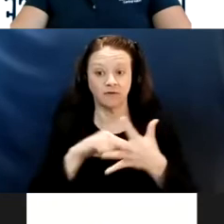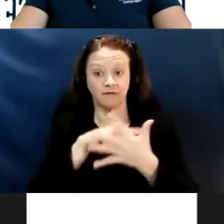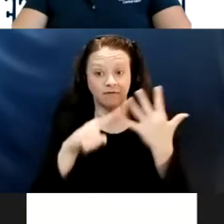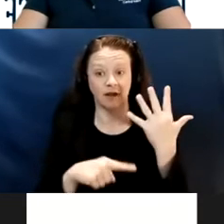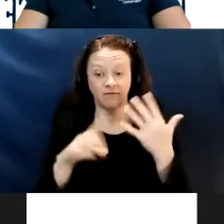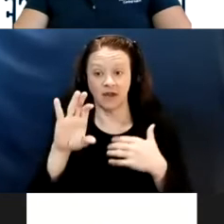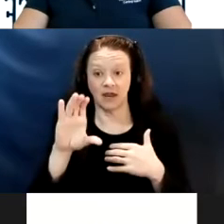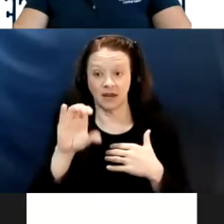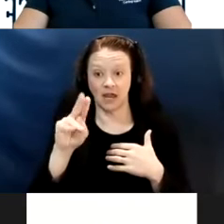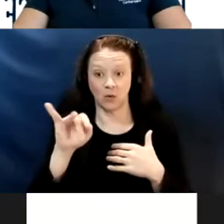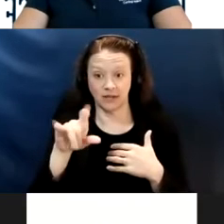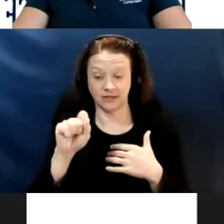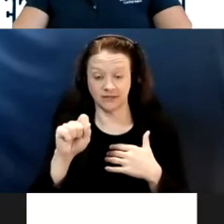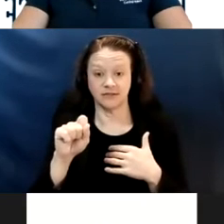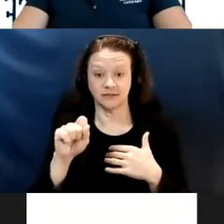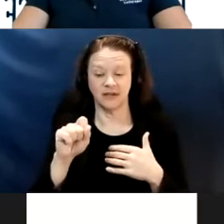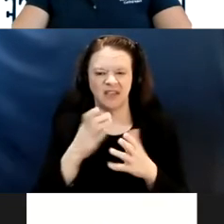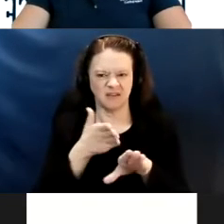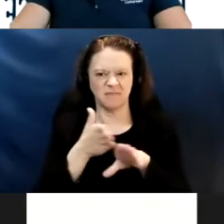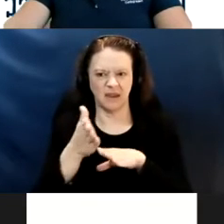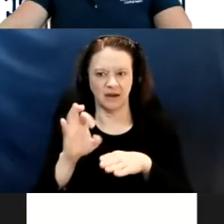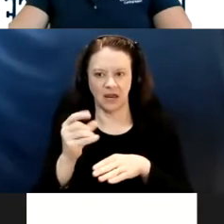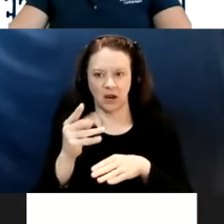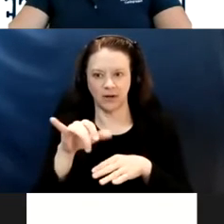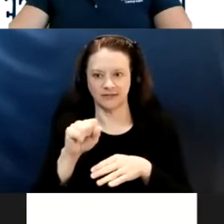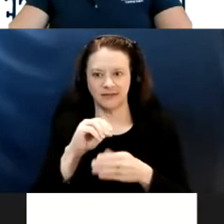the main counties in the Central Valley area of California,